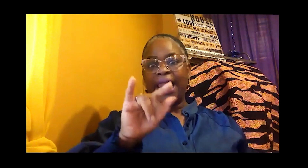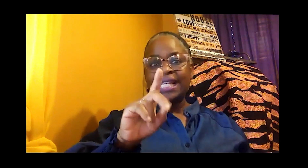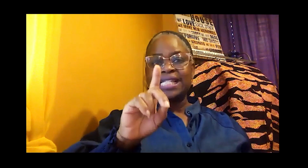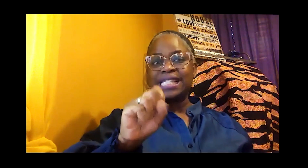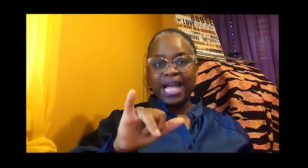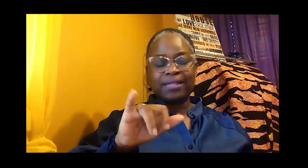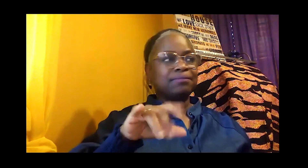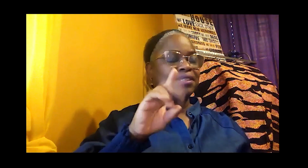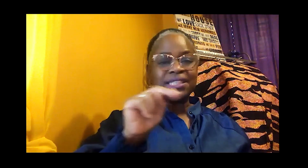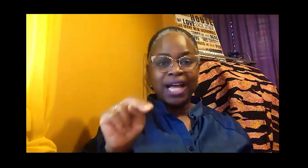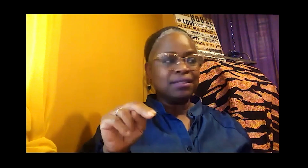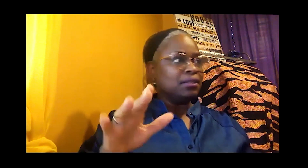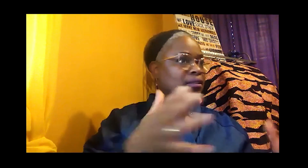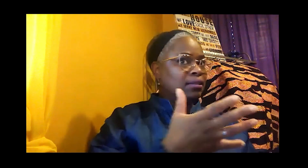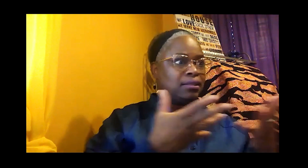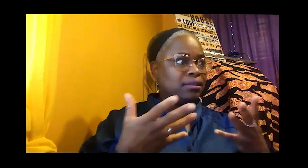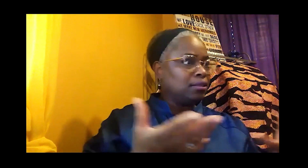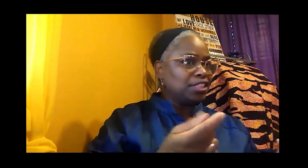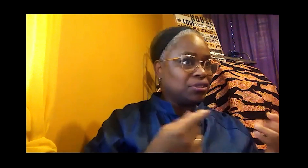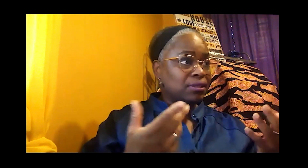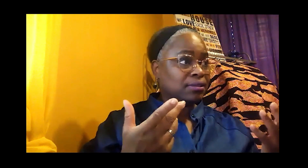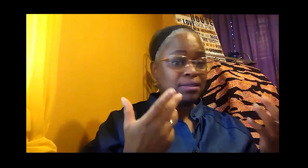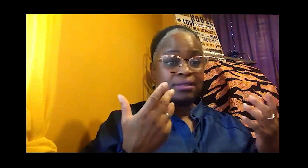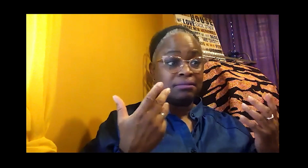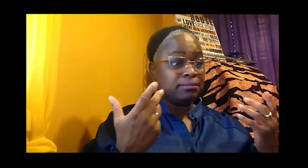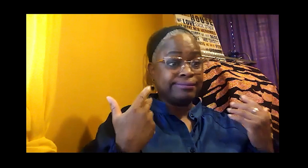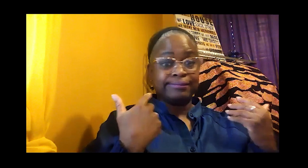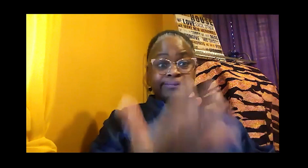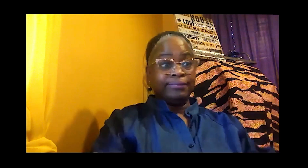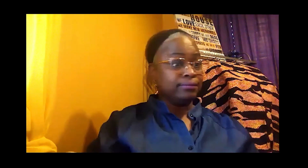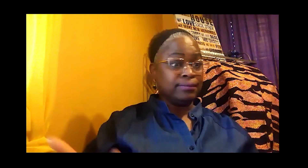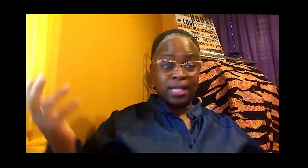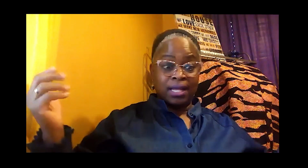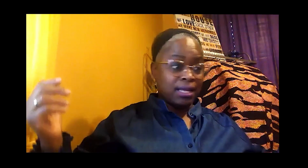Lindsay Dunn, and a number of others, it was done.